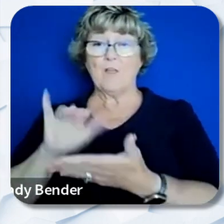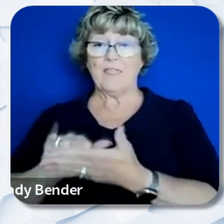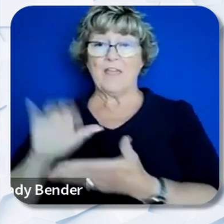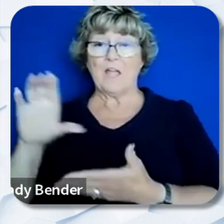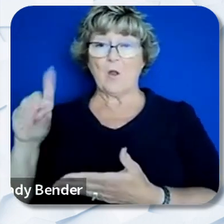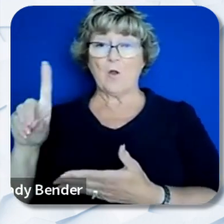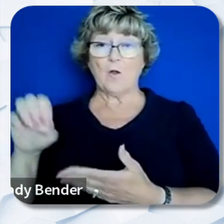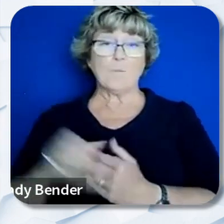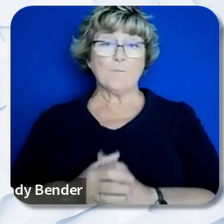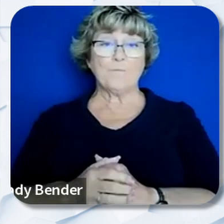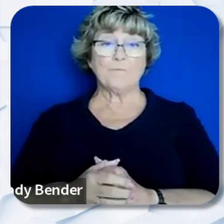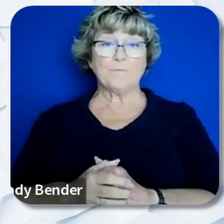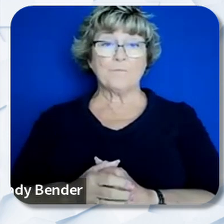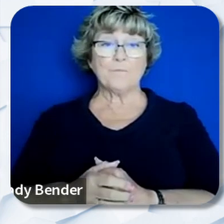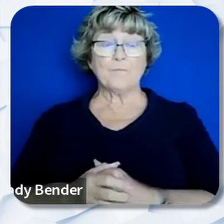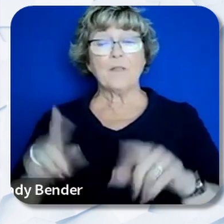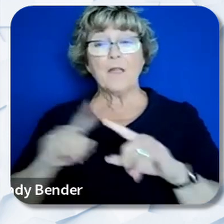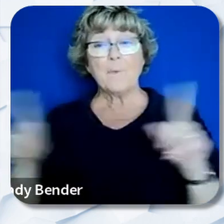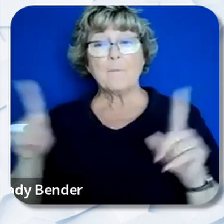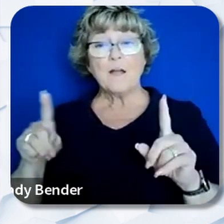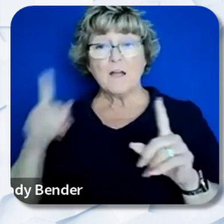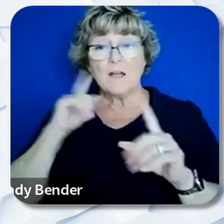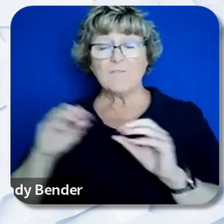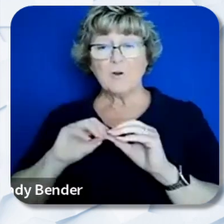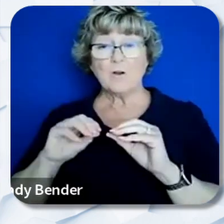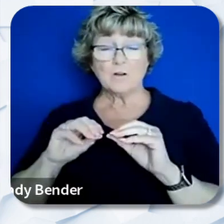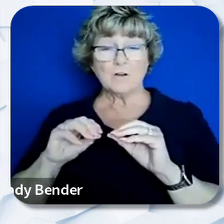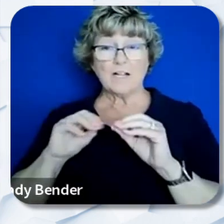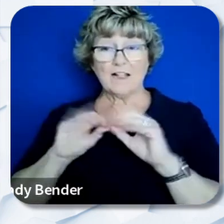for clarification, the students who are accounted in this dropout rate are not students who